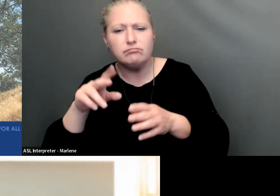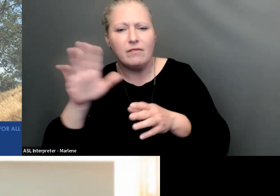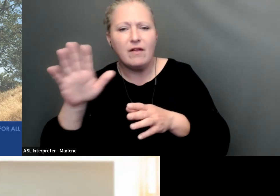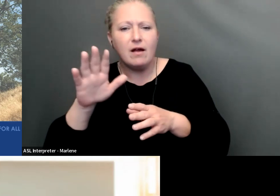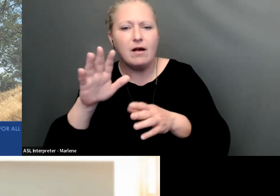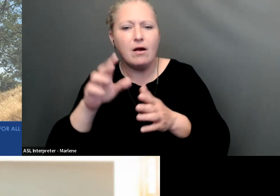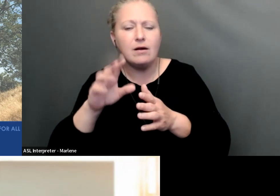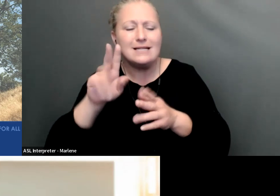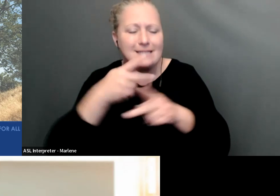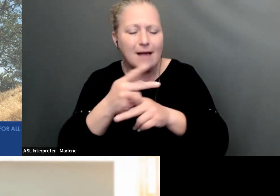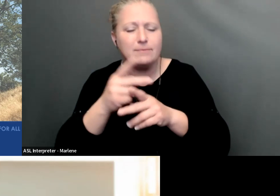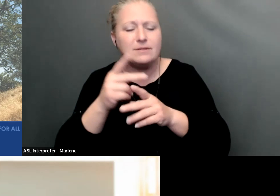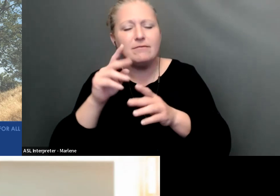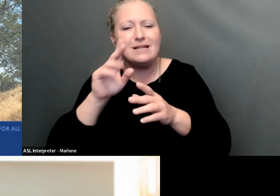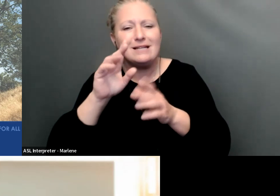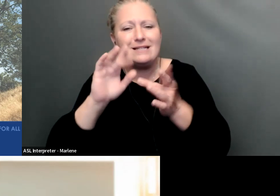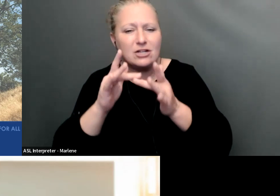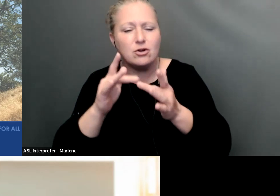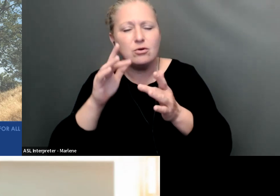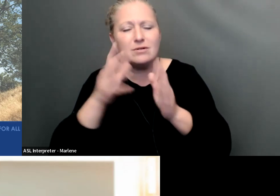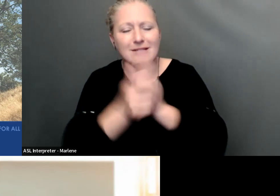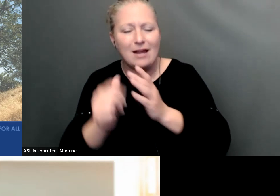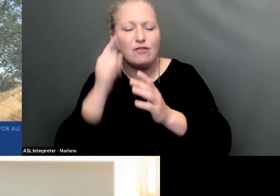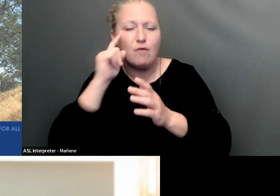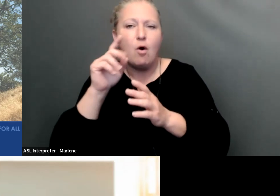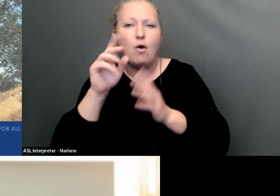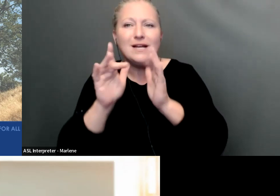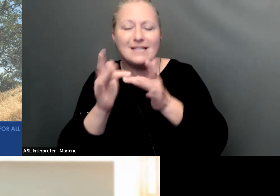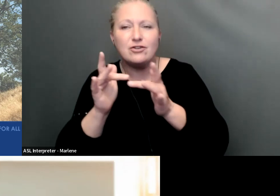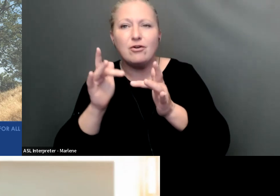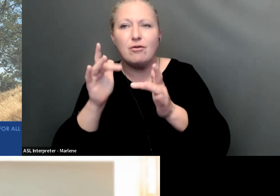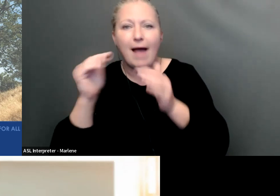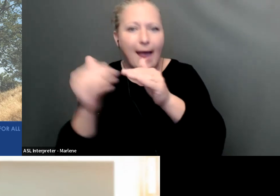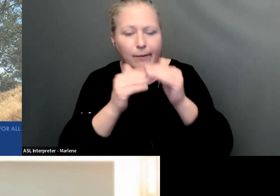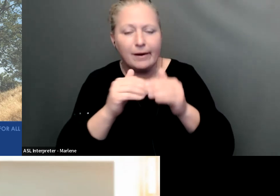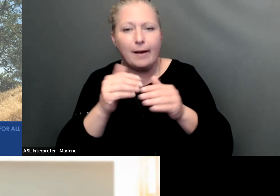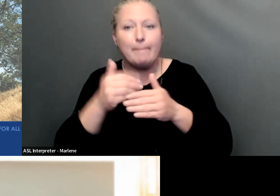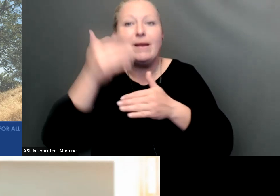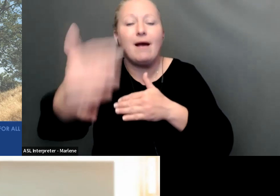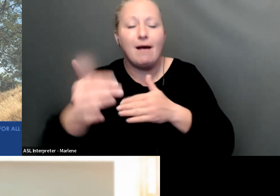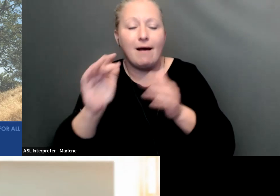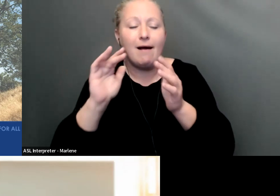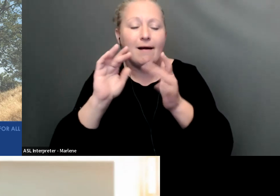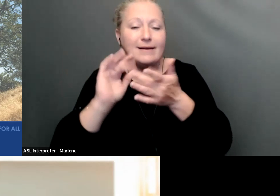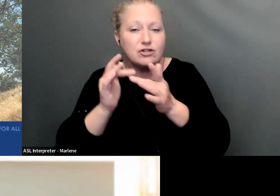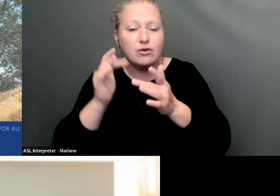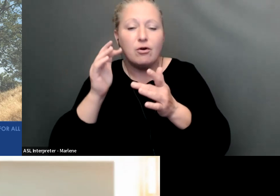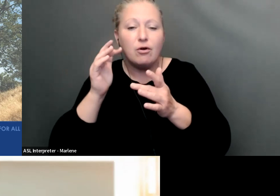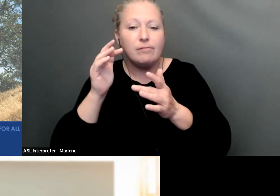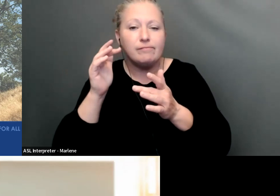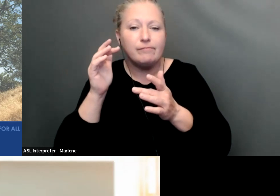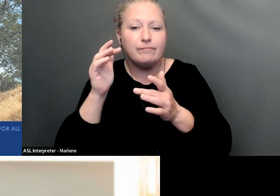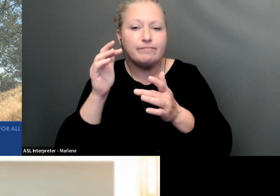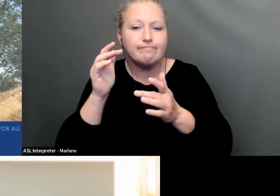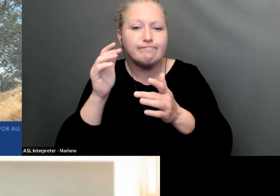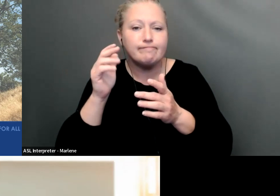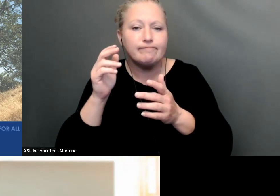to digital equity and beyond digital literacy, how do we empower you know California residents to